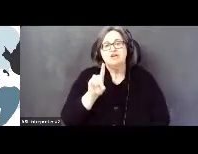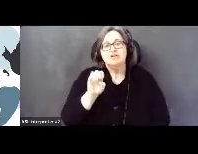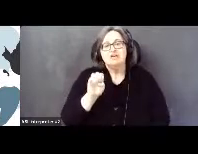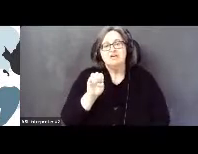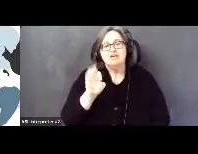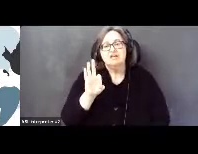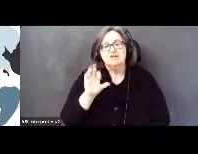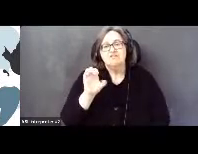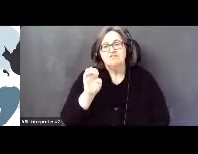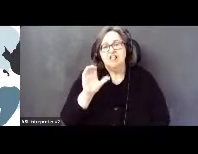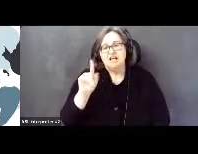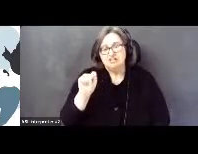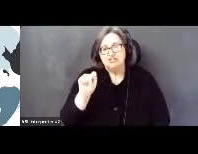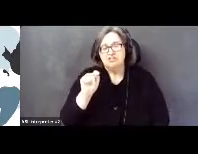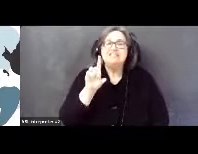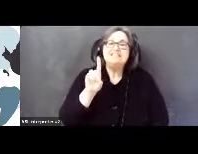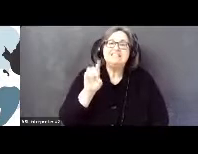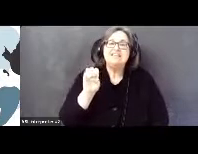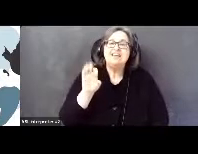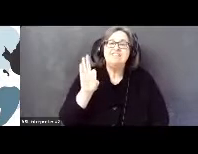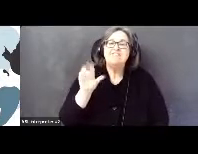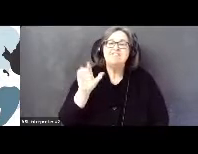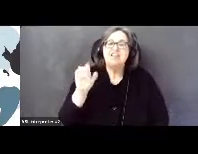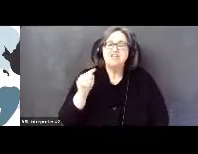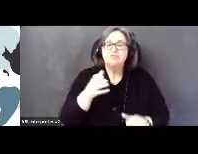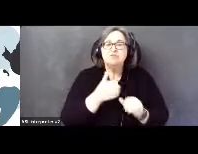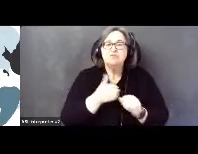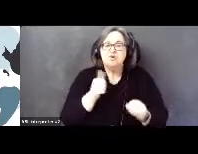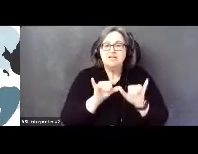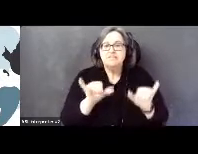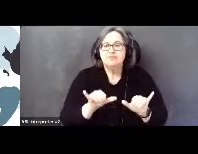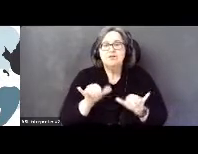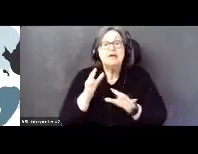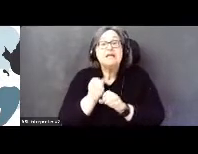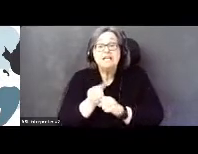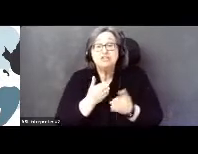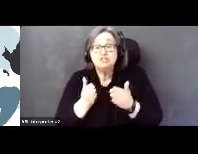people coming into the system by getting them into services in the community and not making